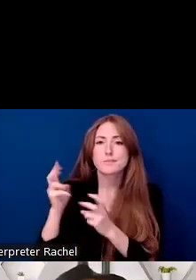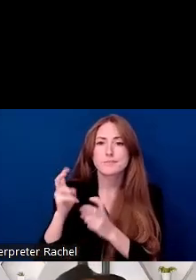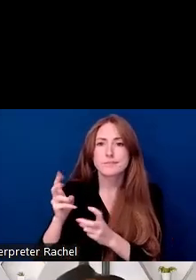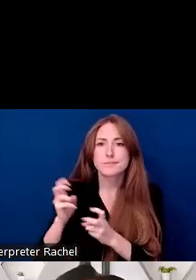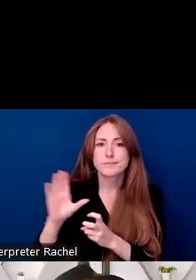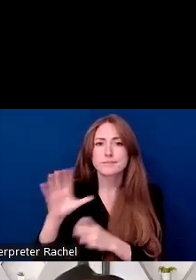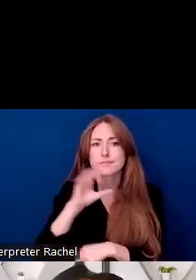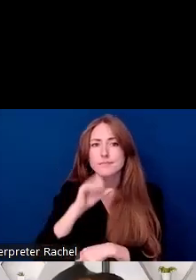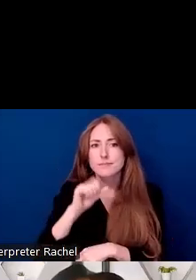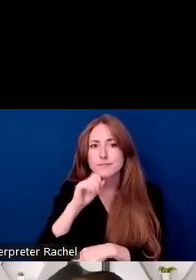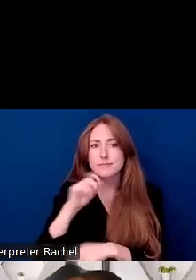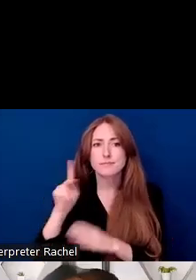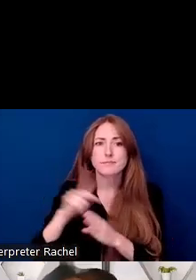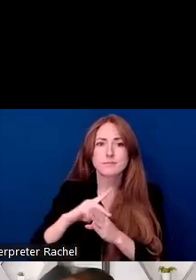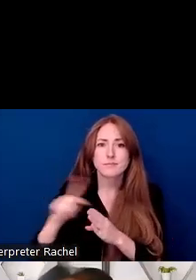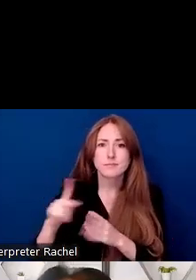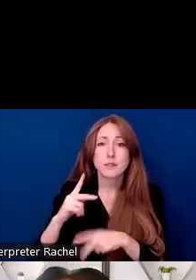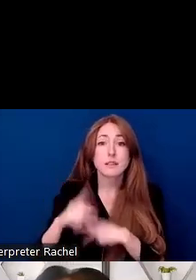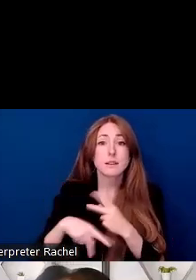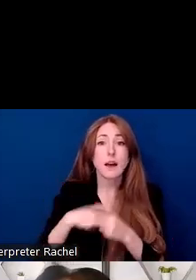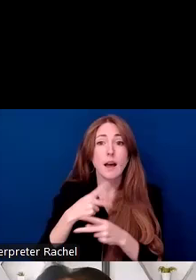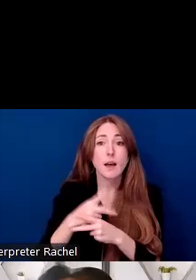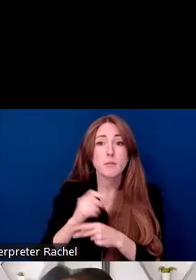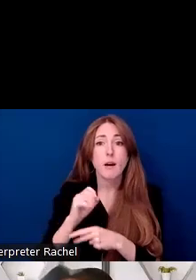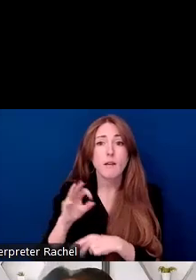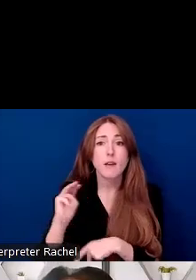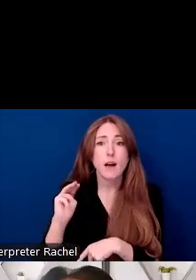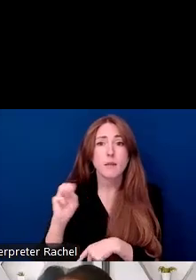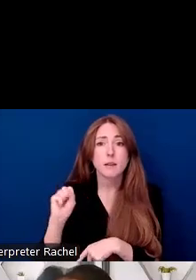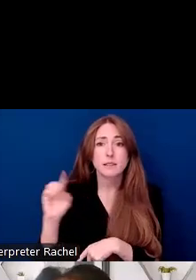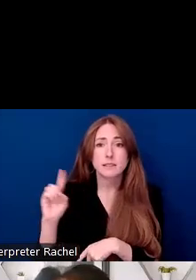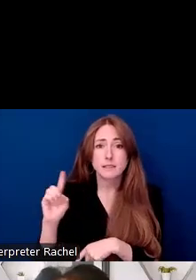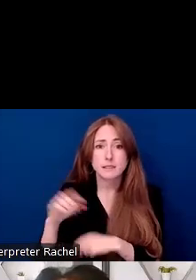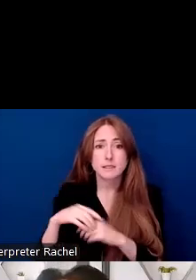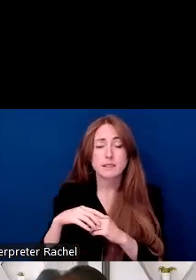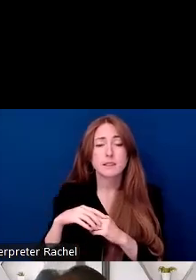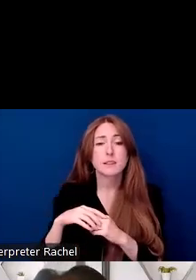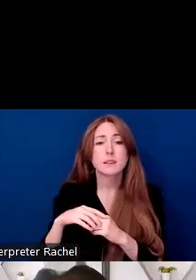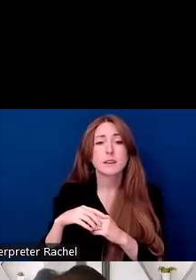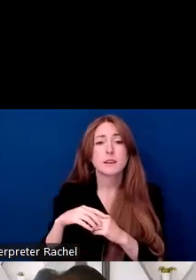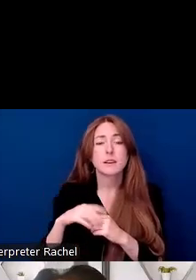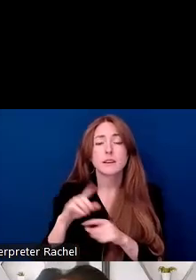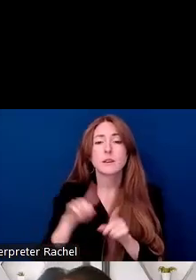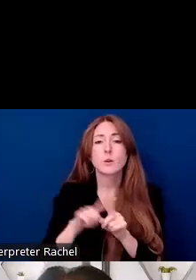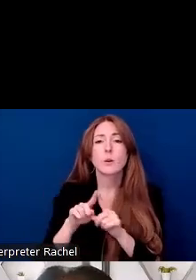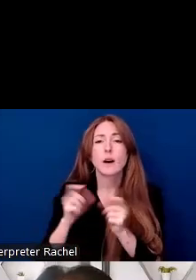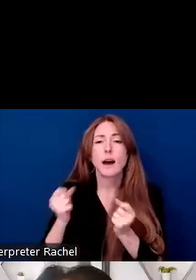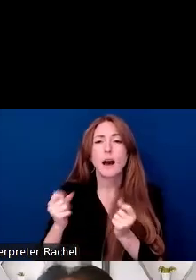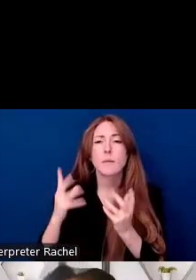type of musculoskeletal disorder they manage, and also number of practitioners approached who